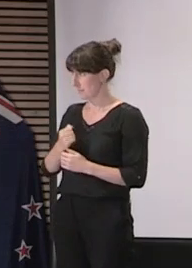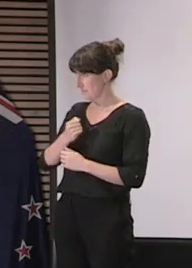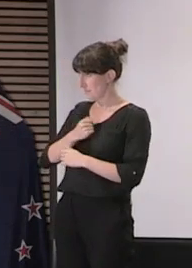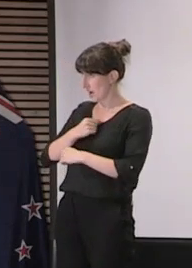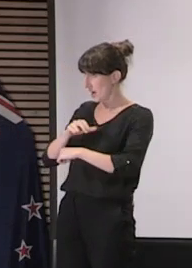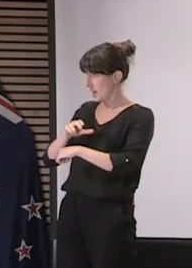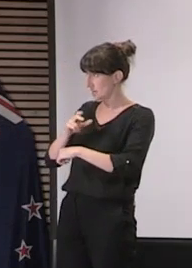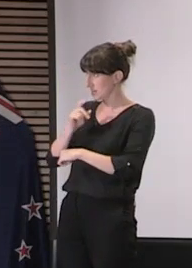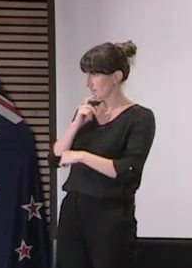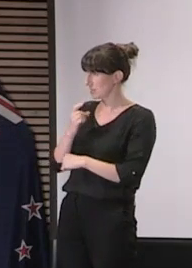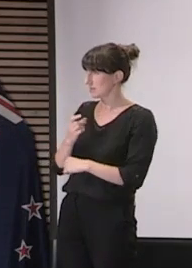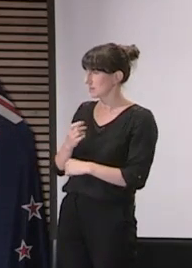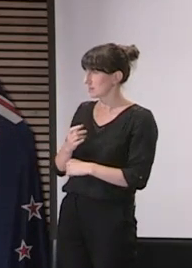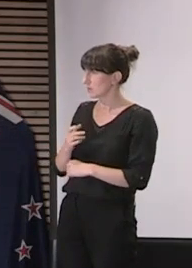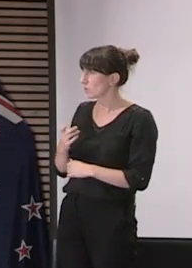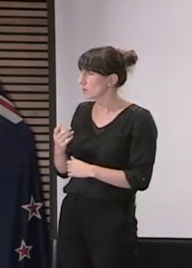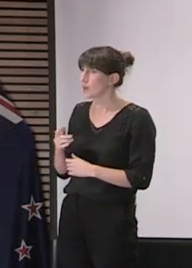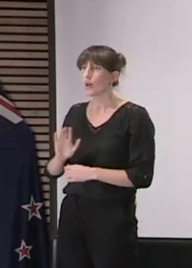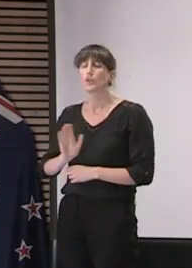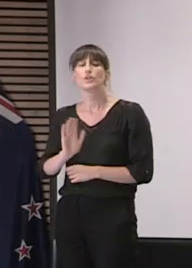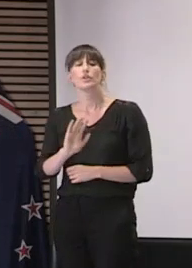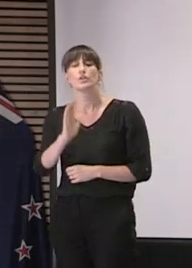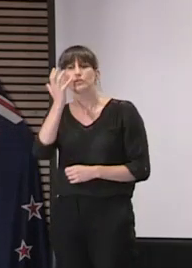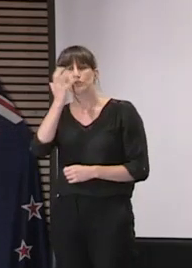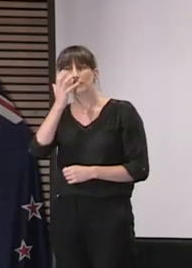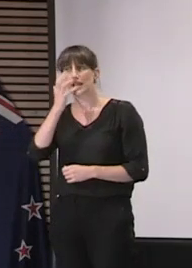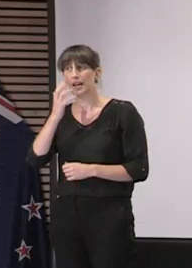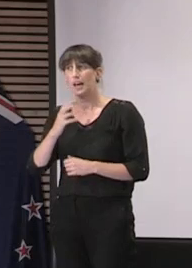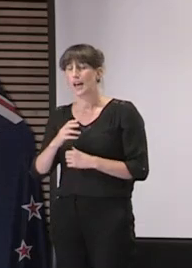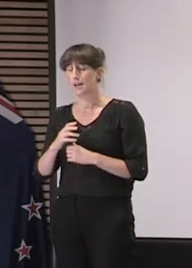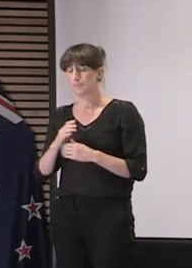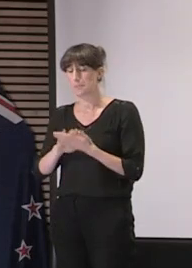You're referencing our people?